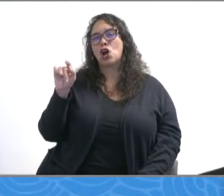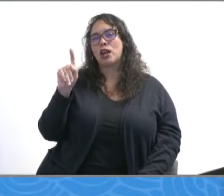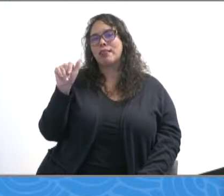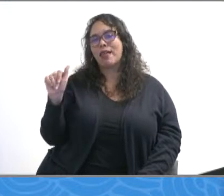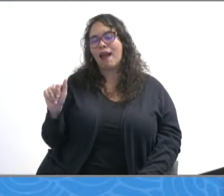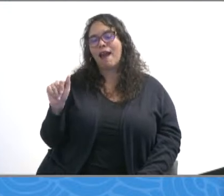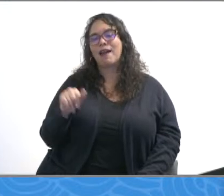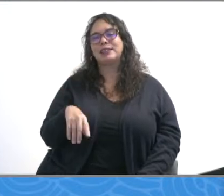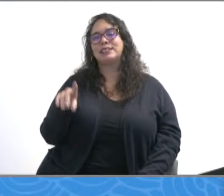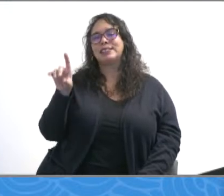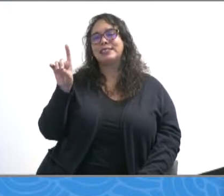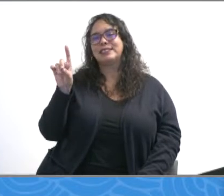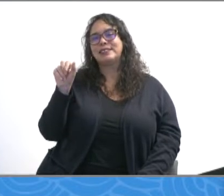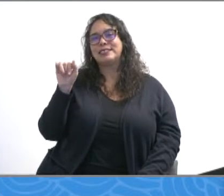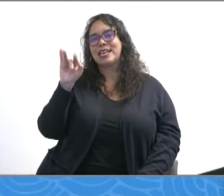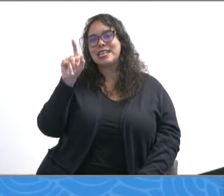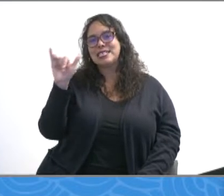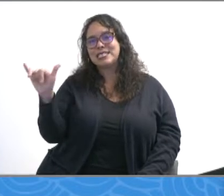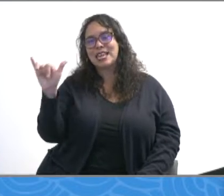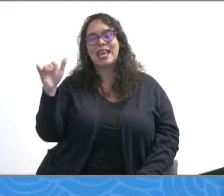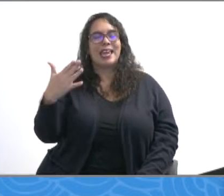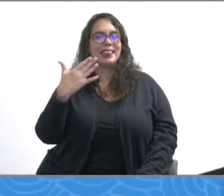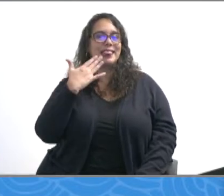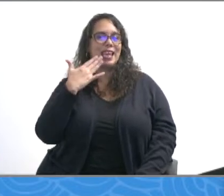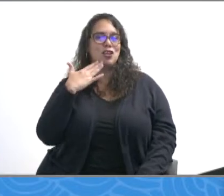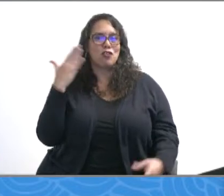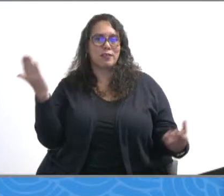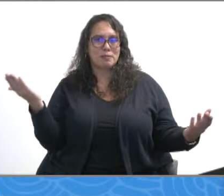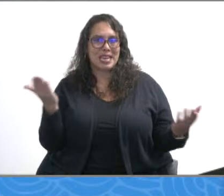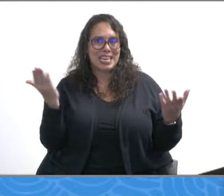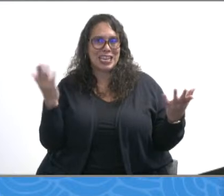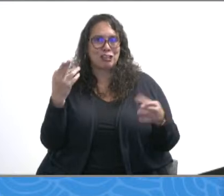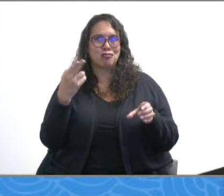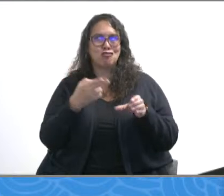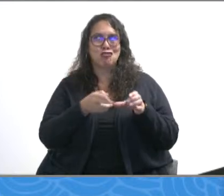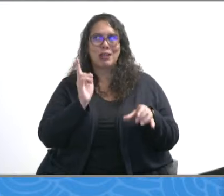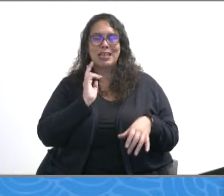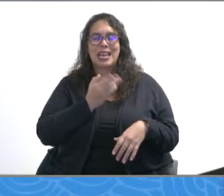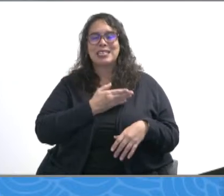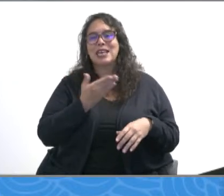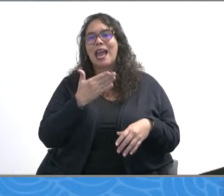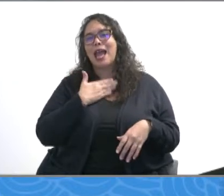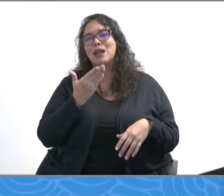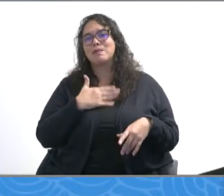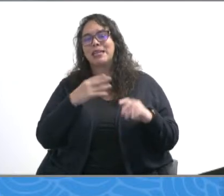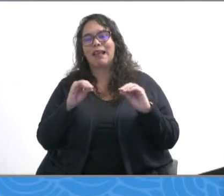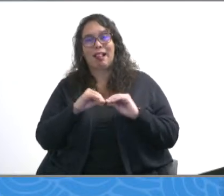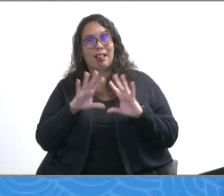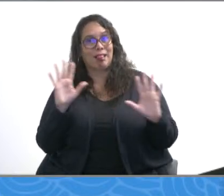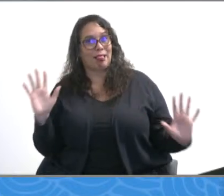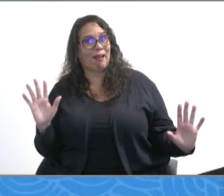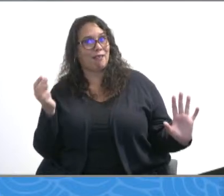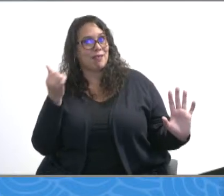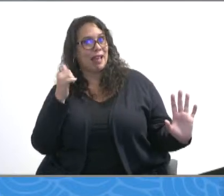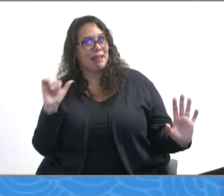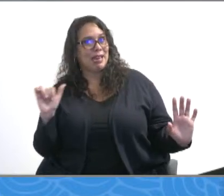So thank you for being here and joining us, and we're happy to clarify any questions that you may have,